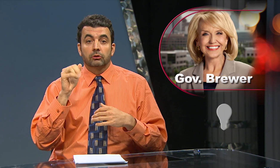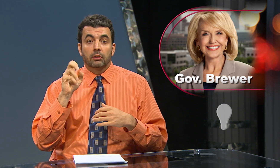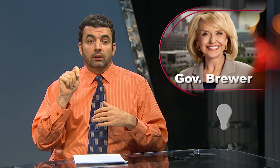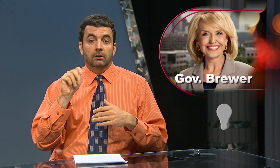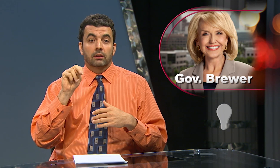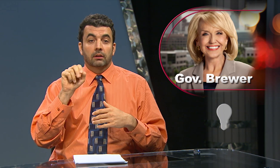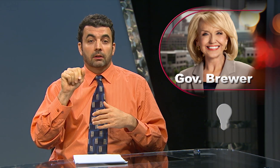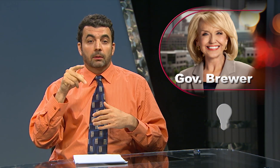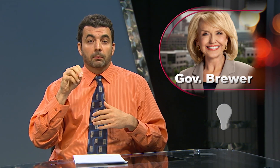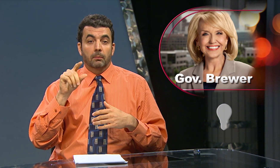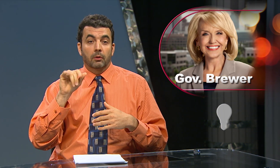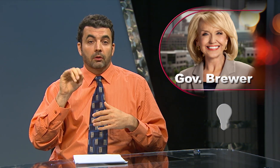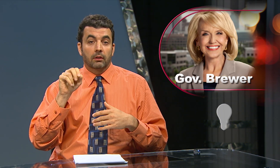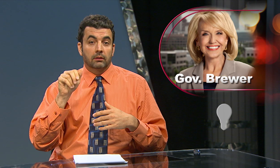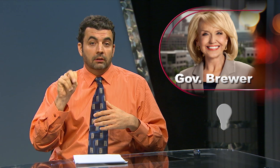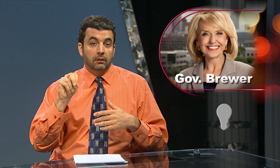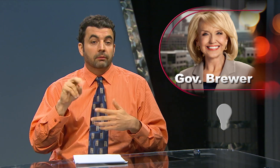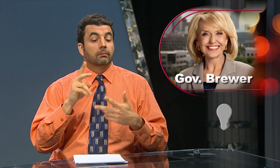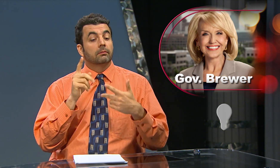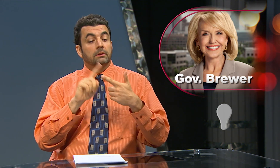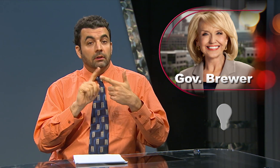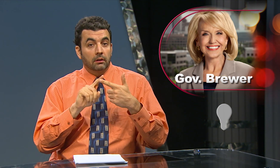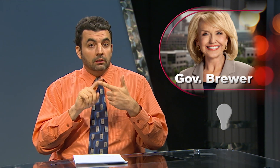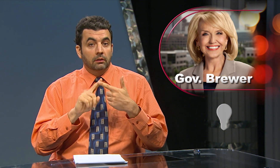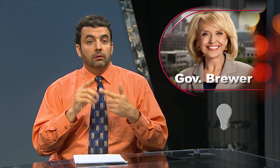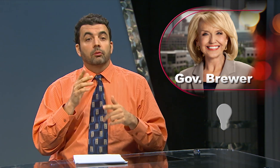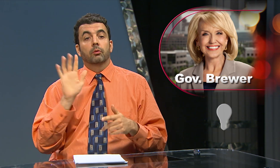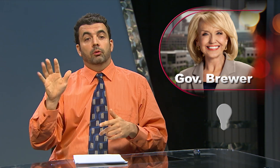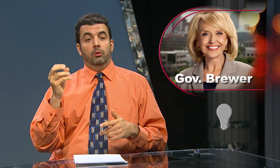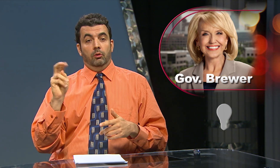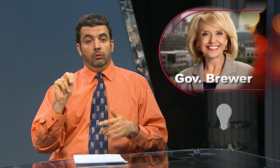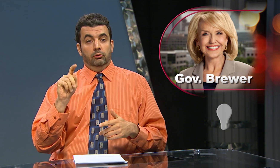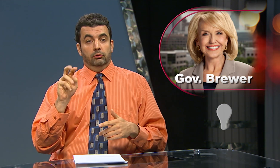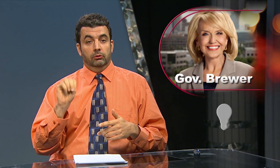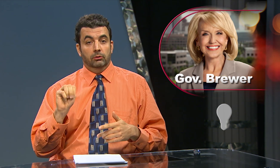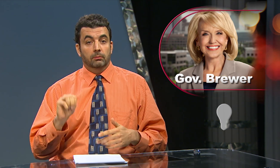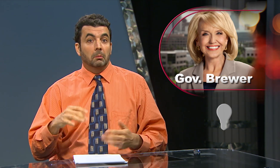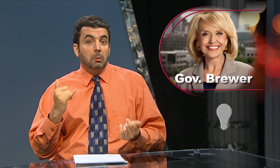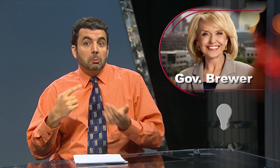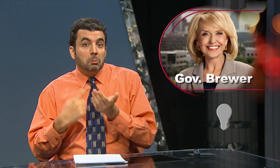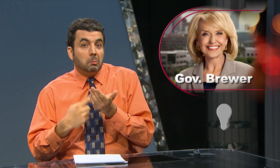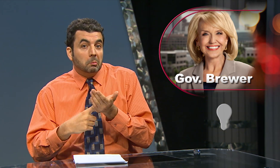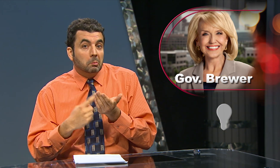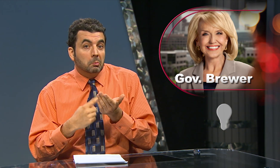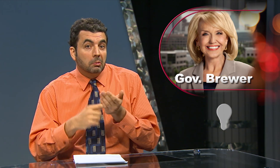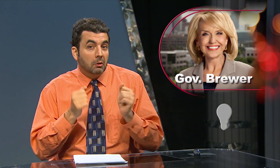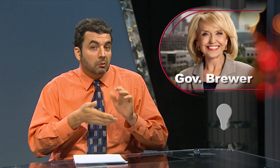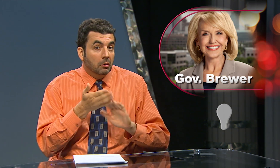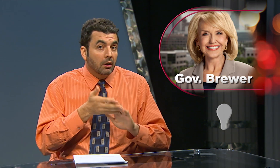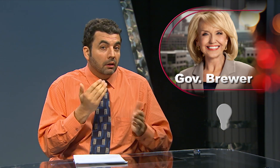TERM AND THEN WON HER OWN THERE WAS DEBATE ABOUT WHETHER SHE GOVERNED FOR TWO TERMS.